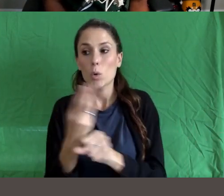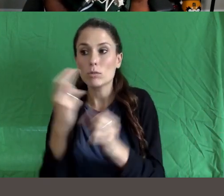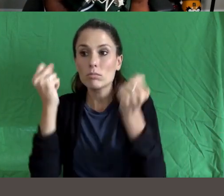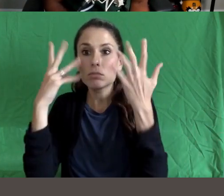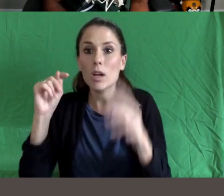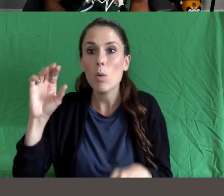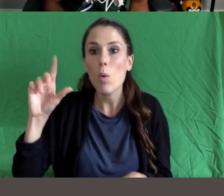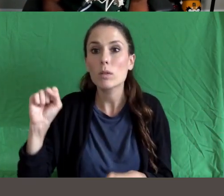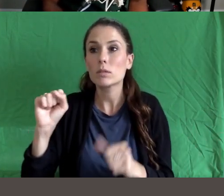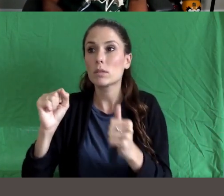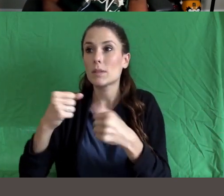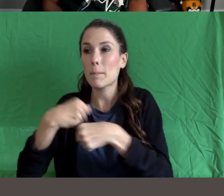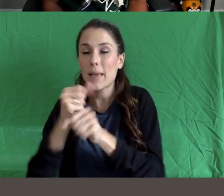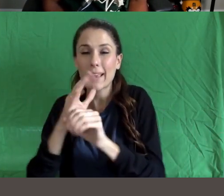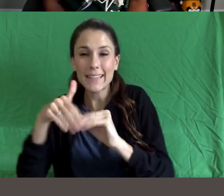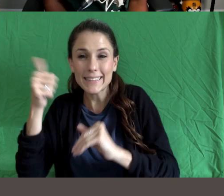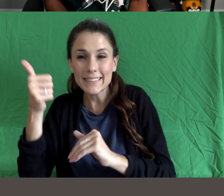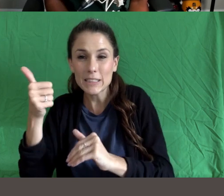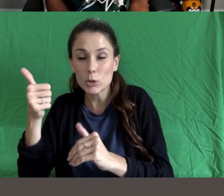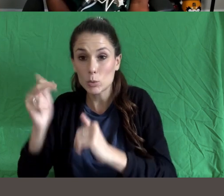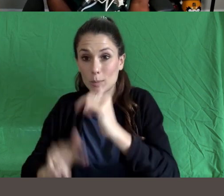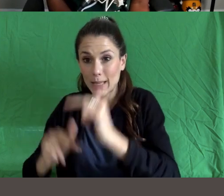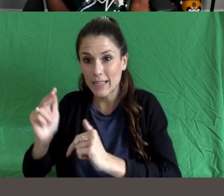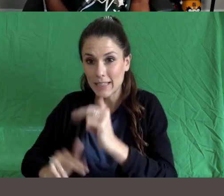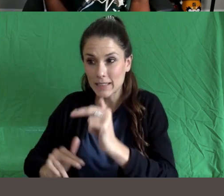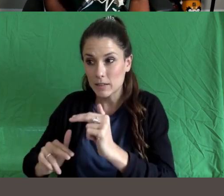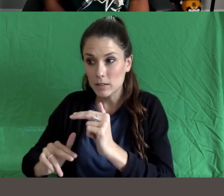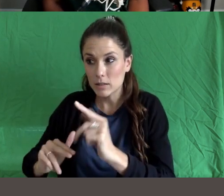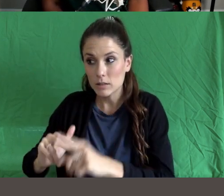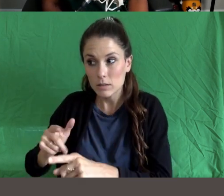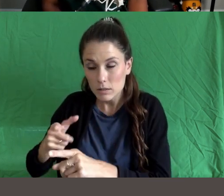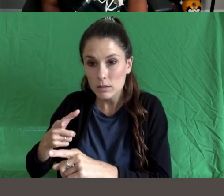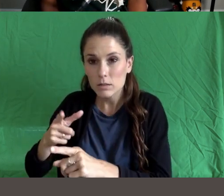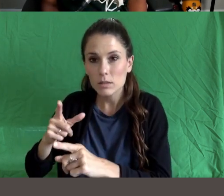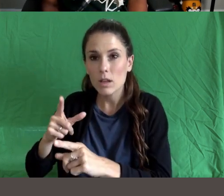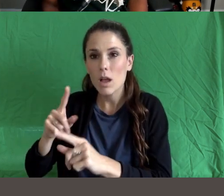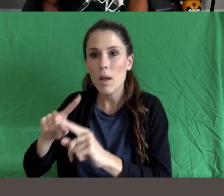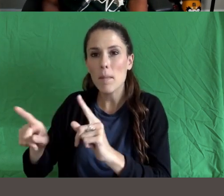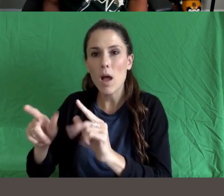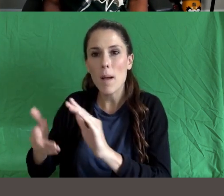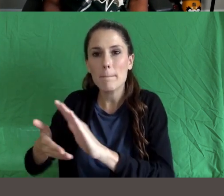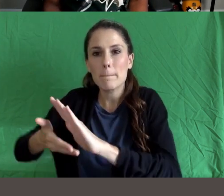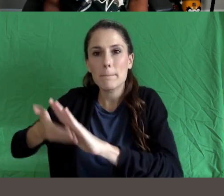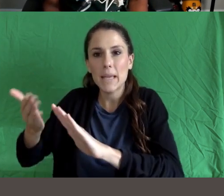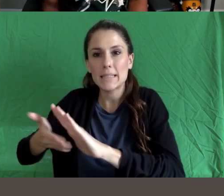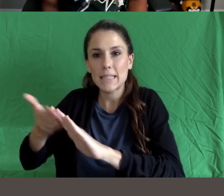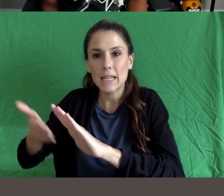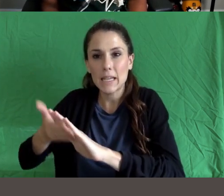that make your project easy to build, however, haven't been maintained in quite some time and could